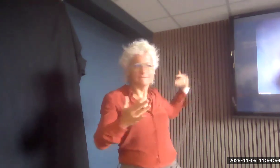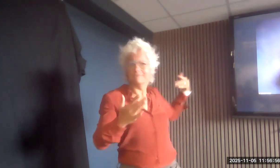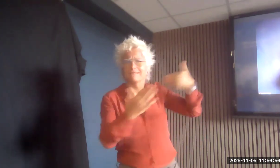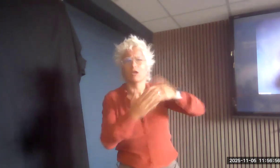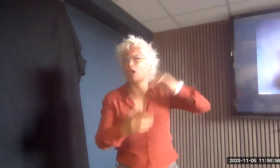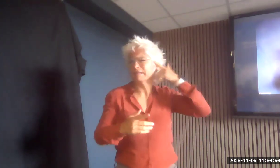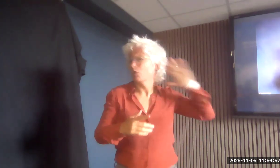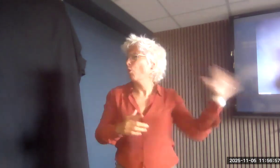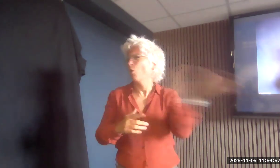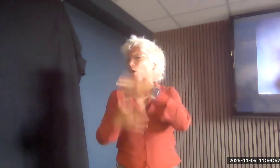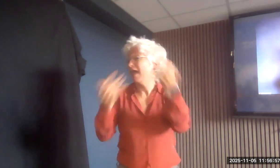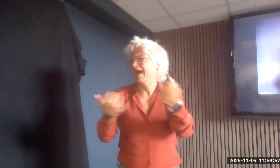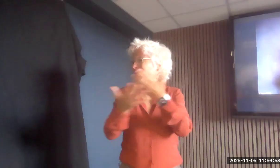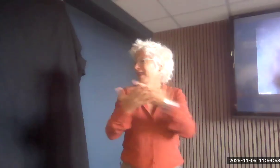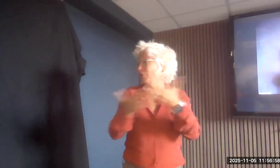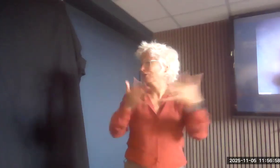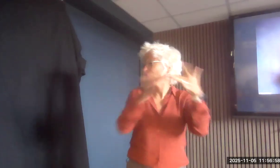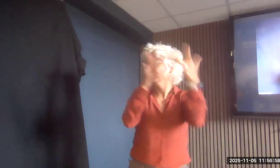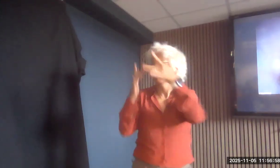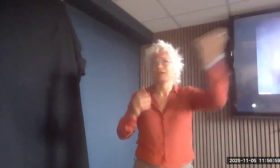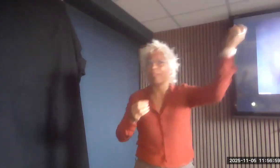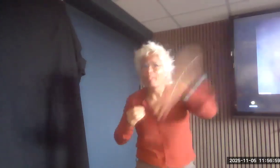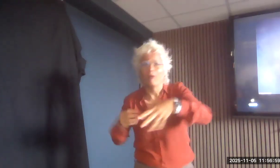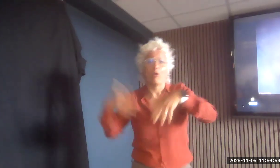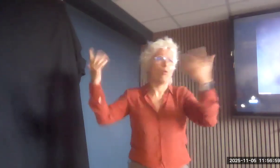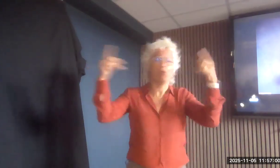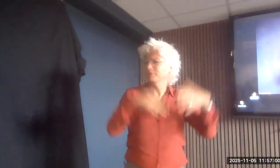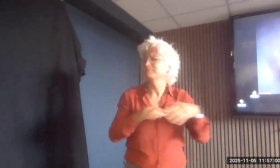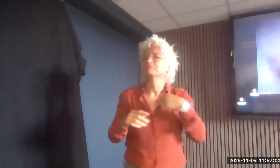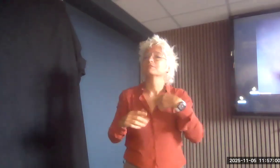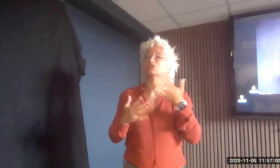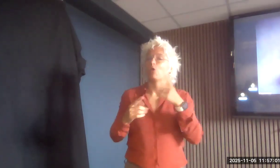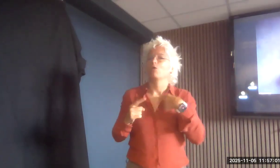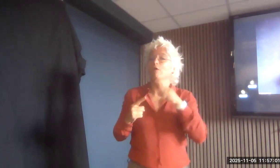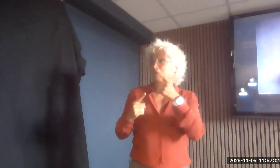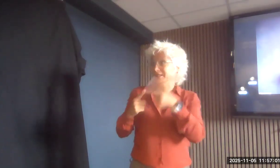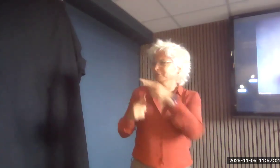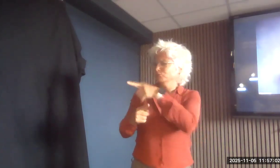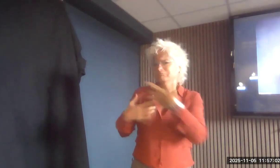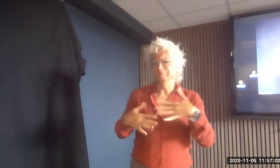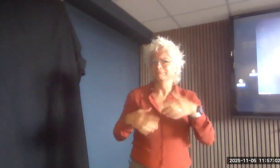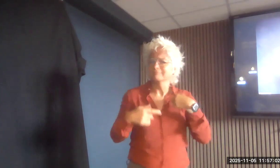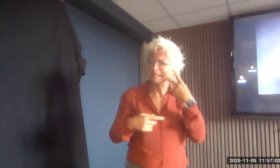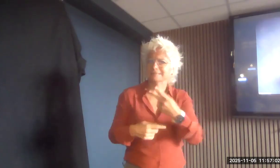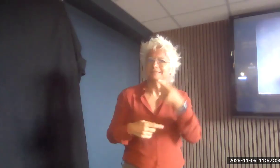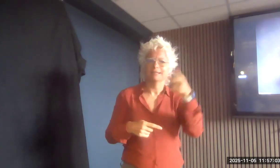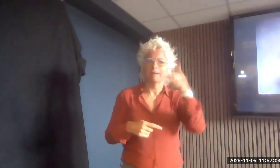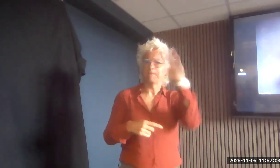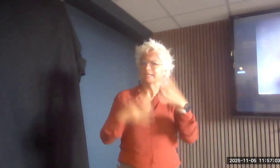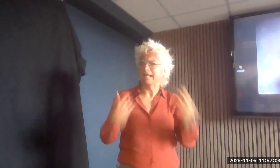really thinking about the history of languages, the etymology of sign languages, the influences between sign languages.